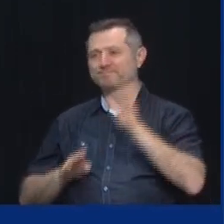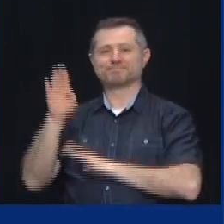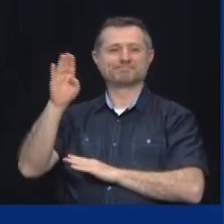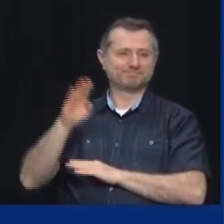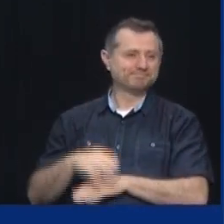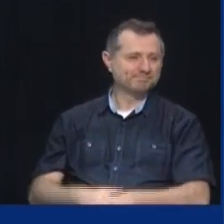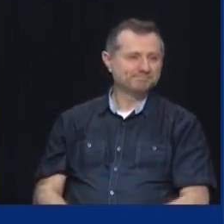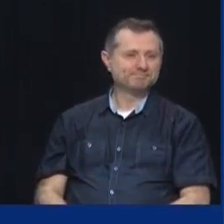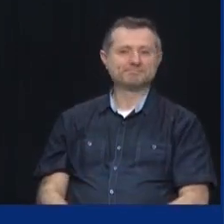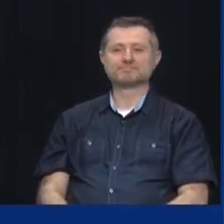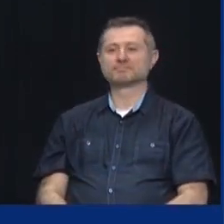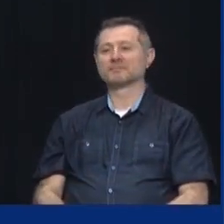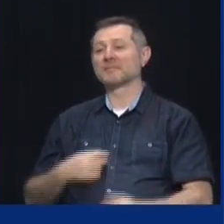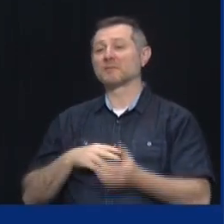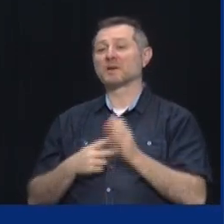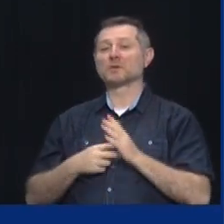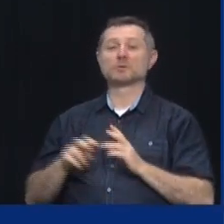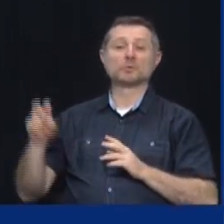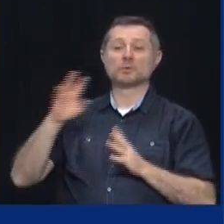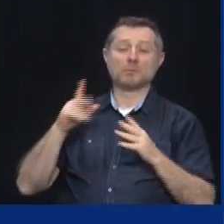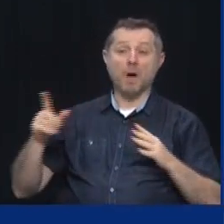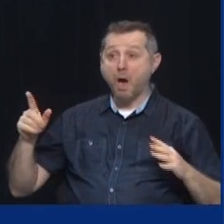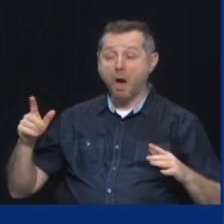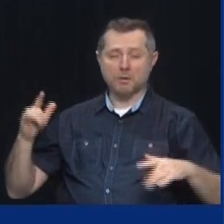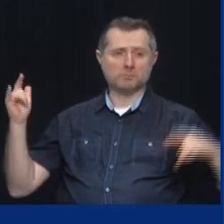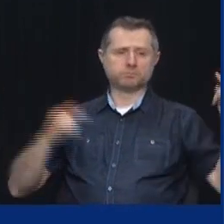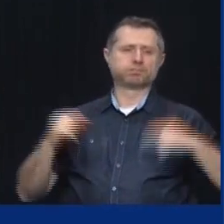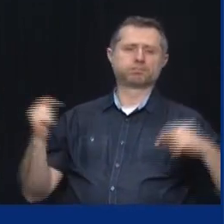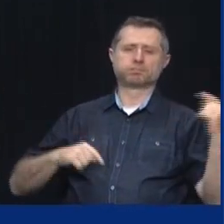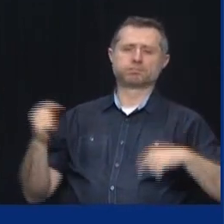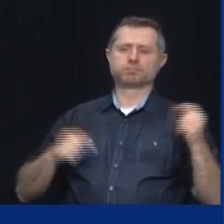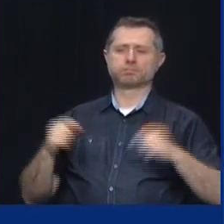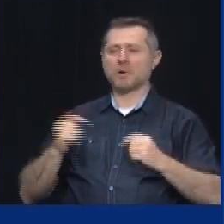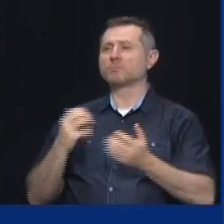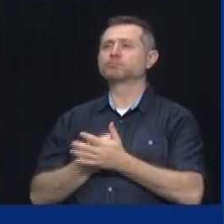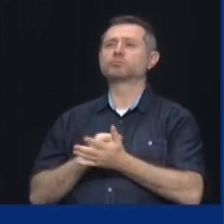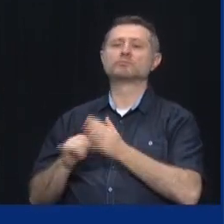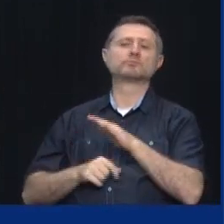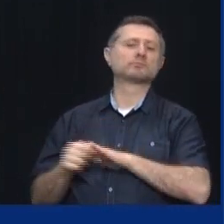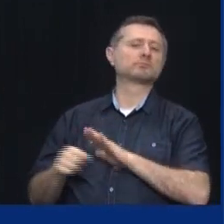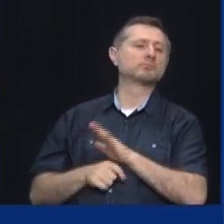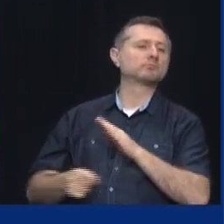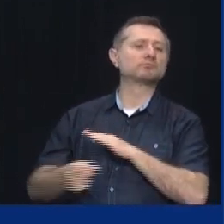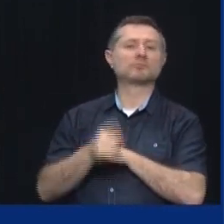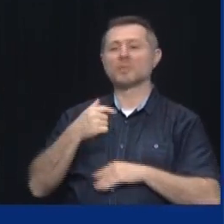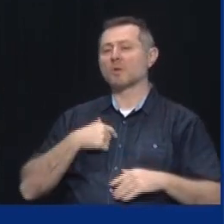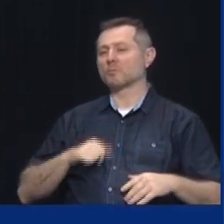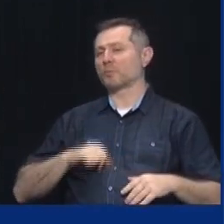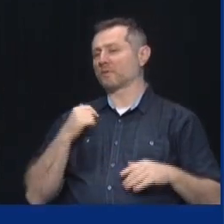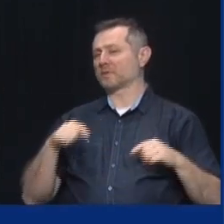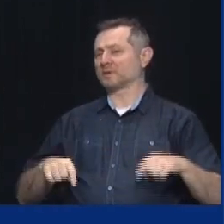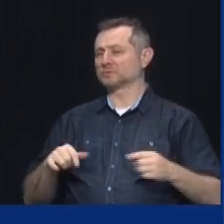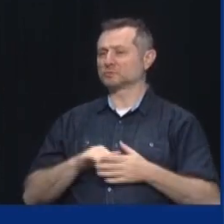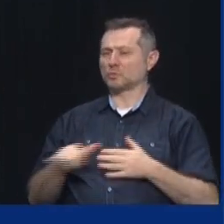IT'S GOING TO BE A $43 MILLION INTERNATIONAL CAMPAIGN. IT IS PROBABLY THE QUICKEST WAY